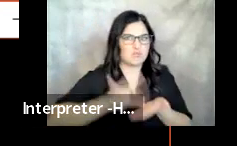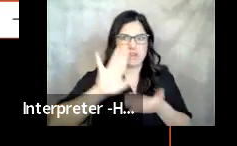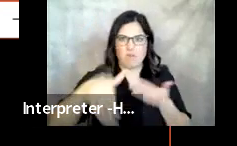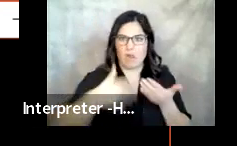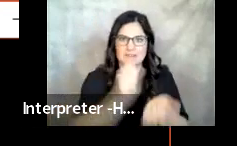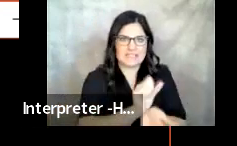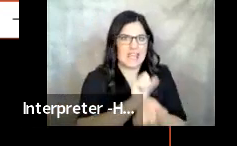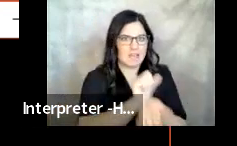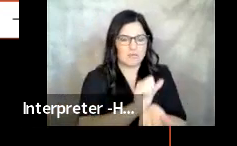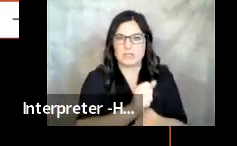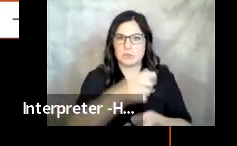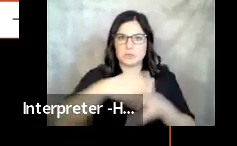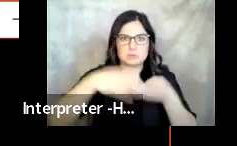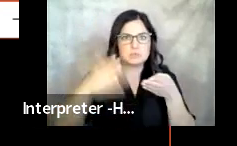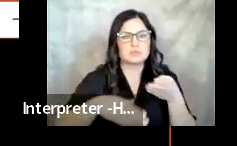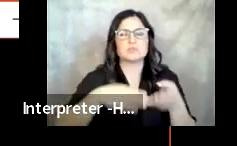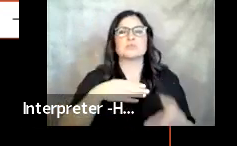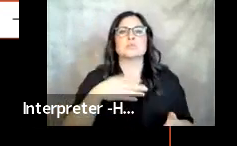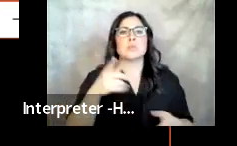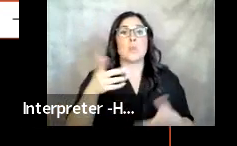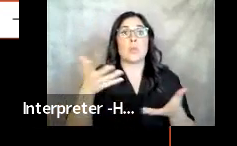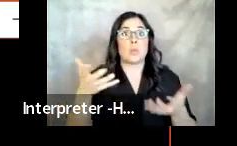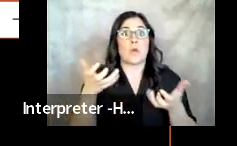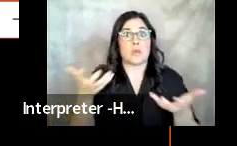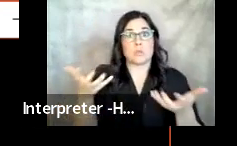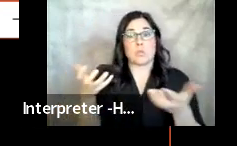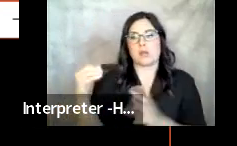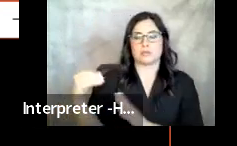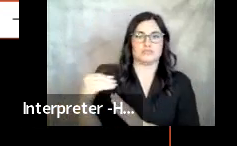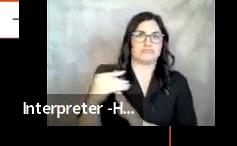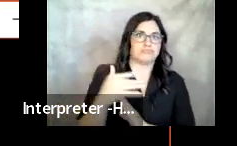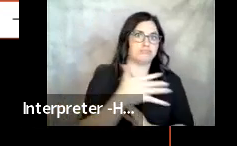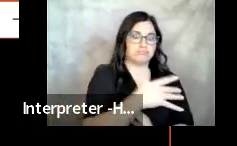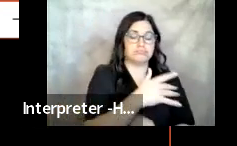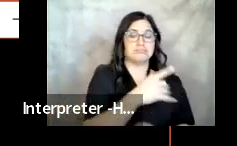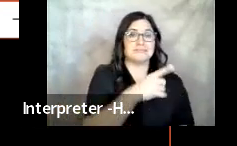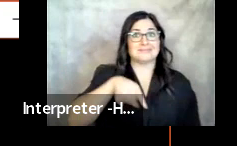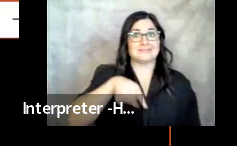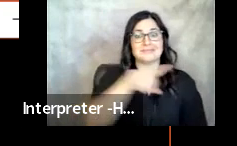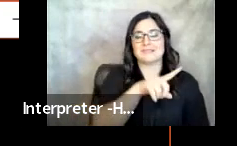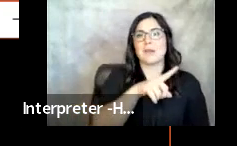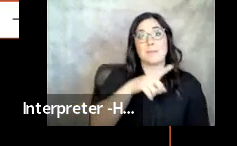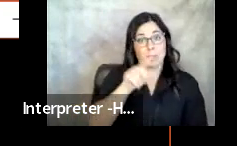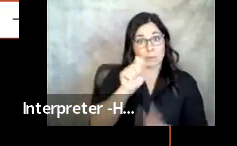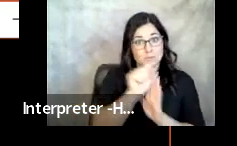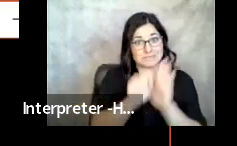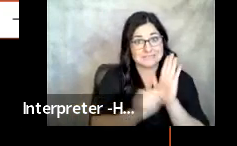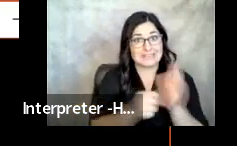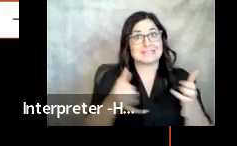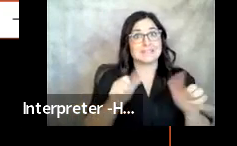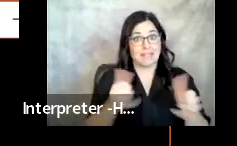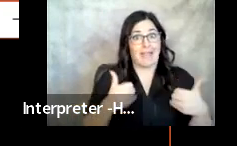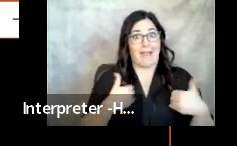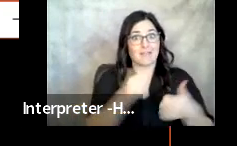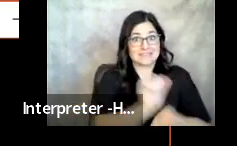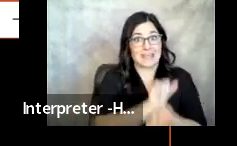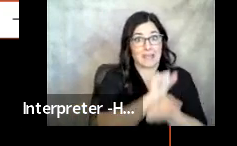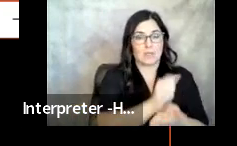The expansion of slavery into the West. But even. Slavery. In the. States where it did exist. So they were nervous about that.